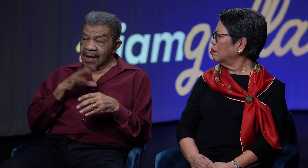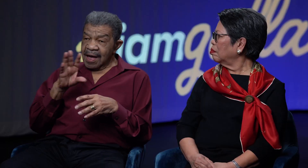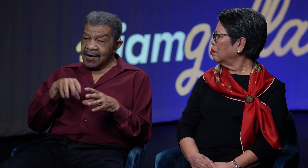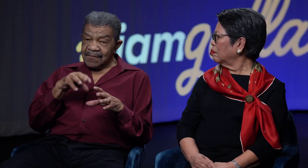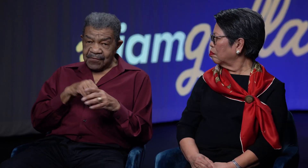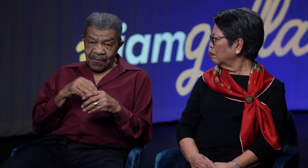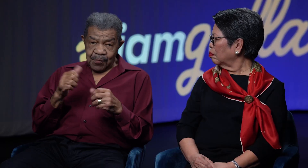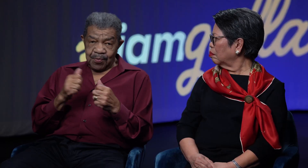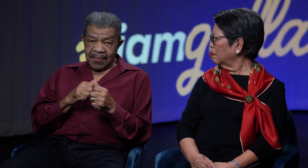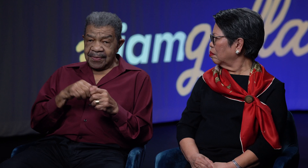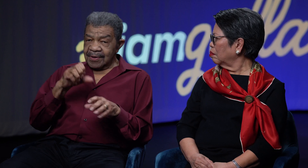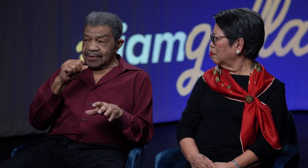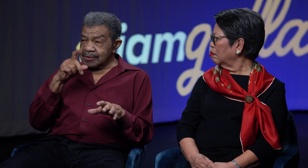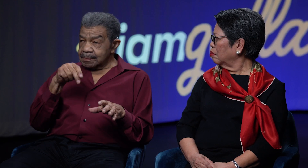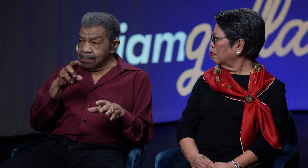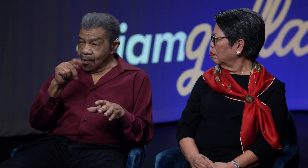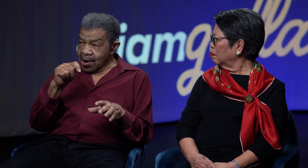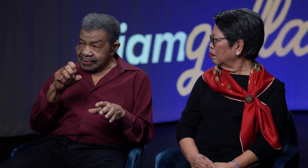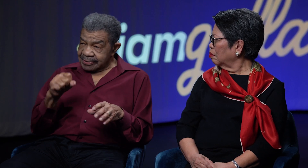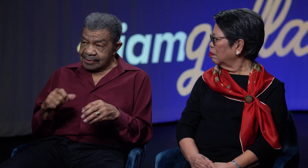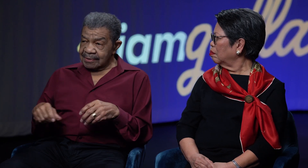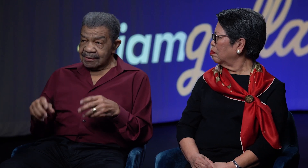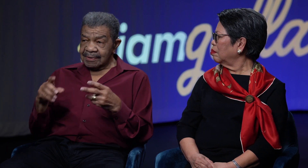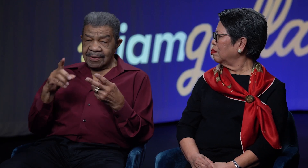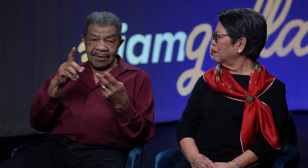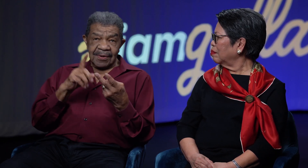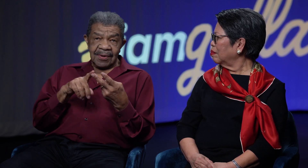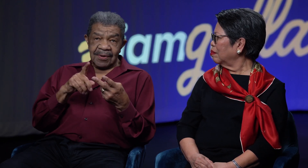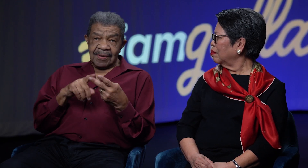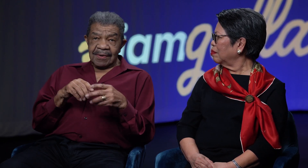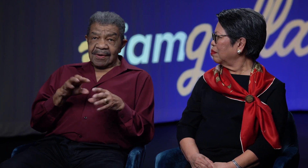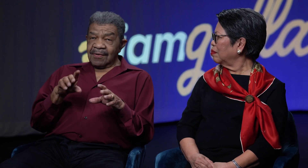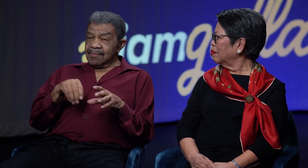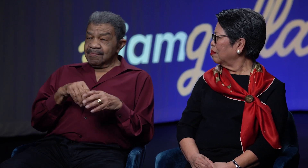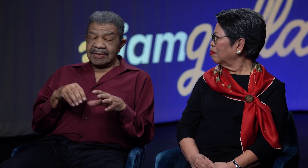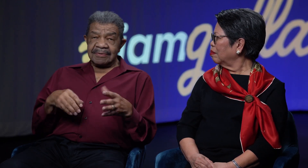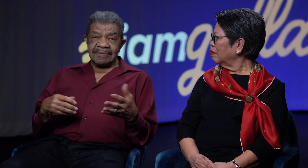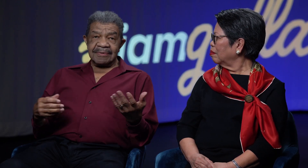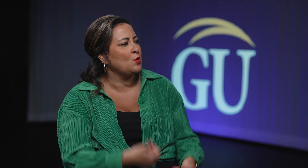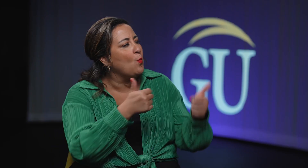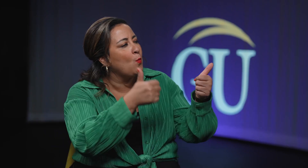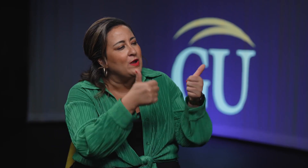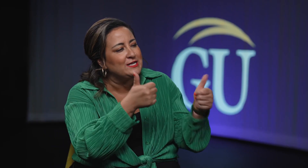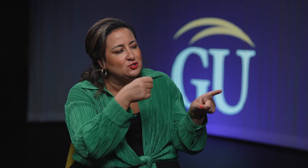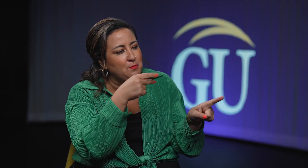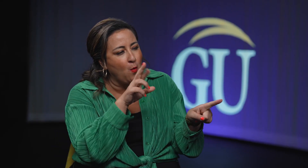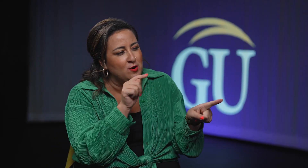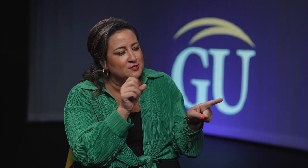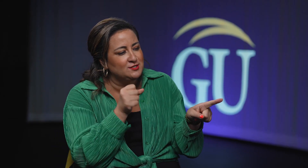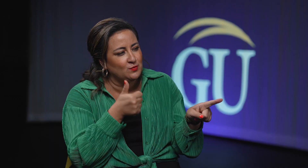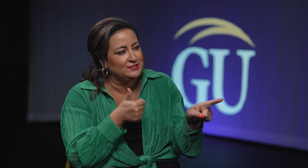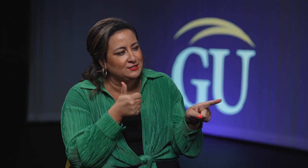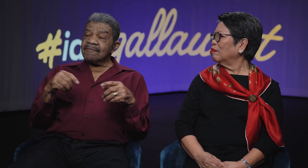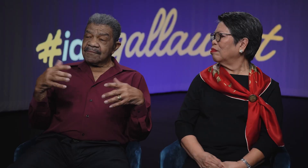I was involved with sports, in… Which sports were you involved in?